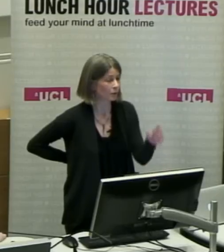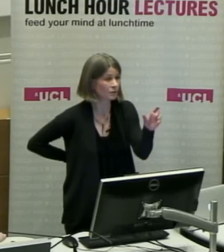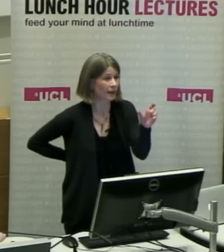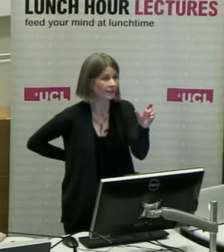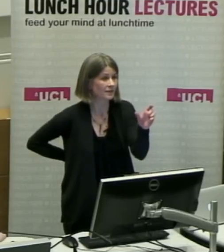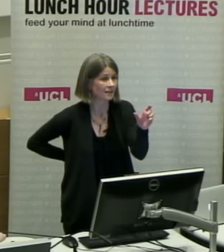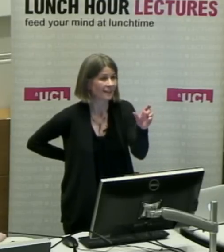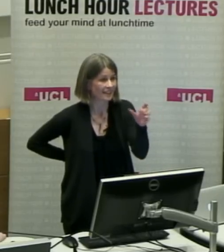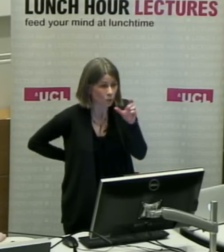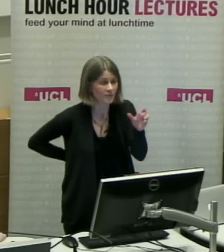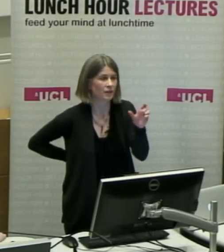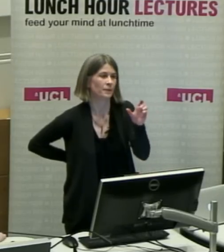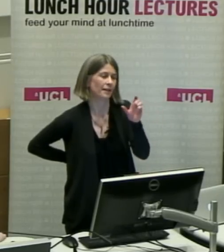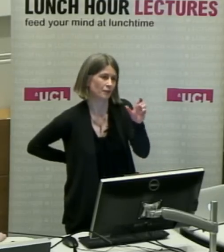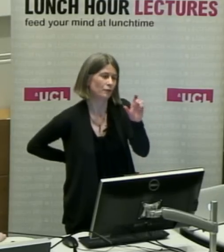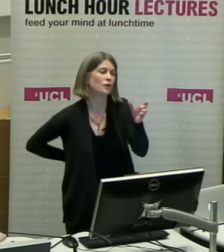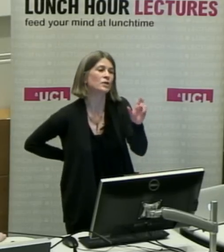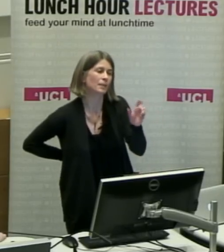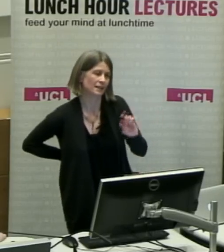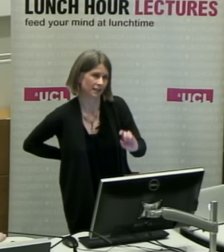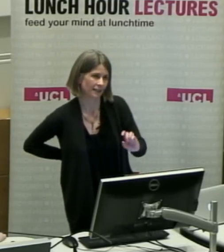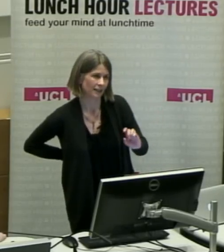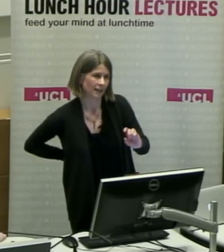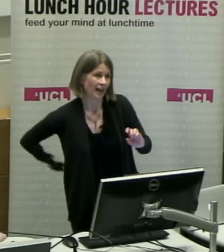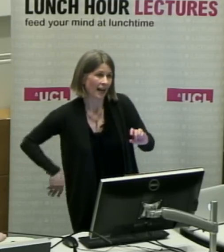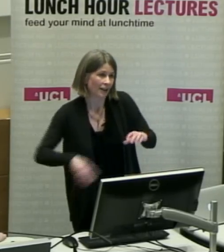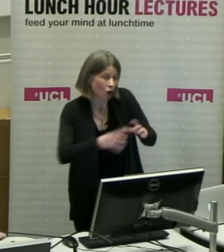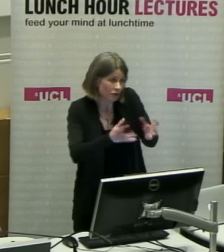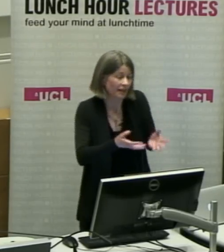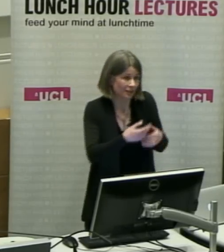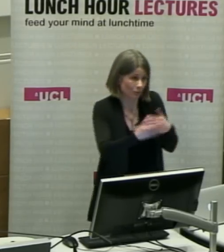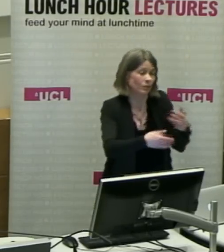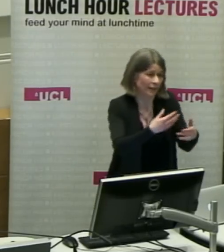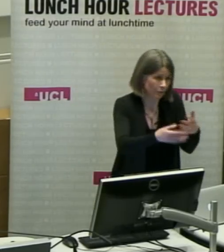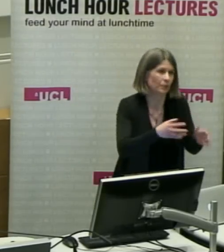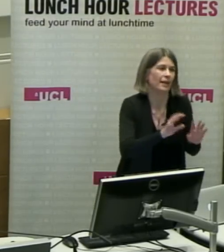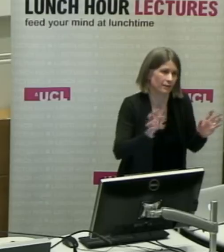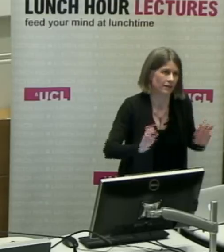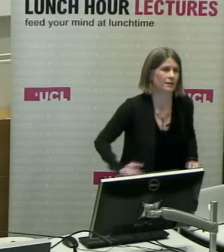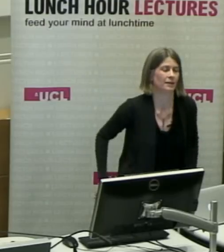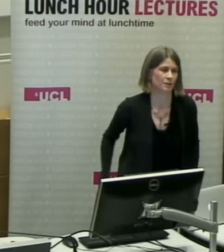So there is always going to be that confusion. And context will help with that and various things,